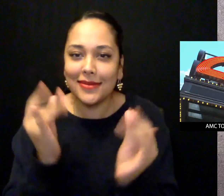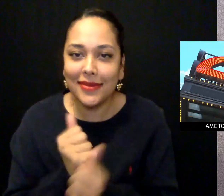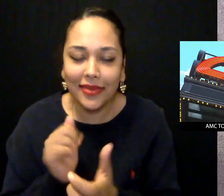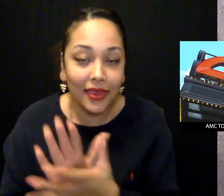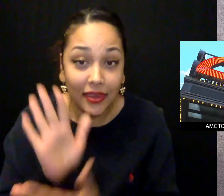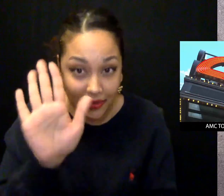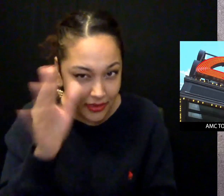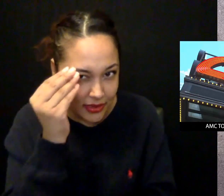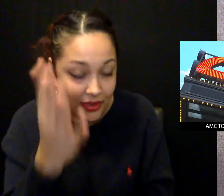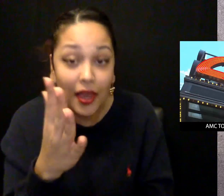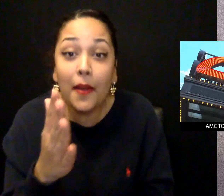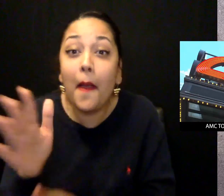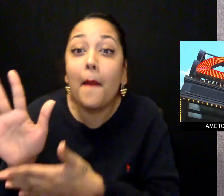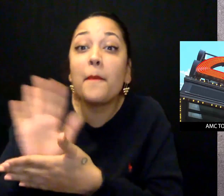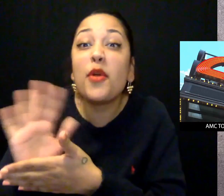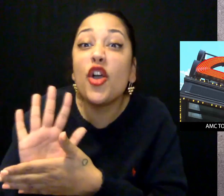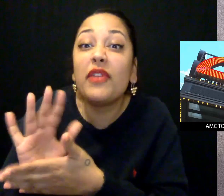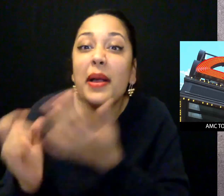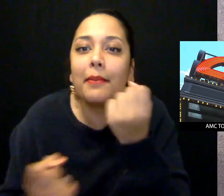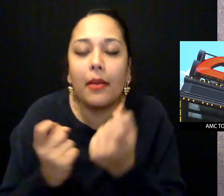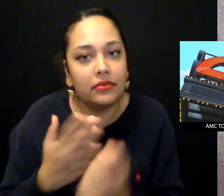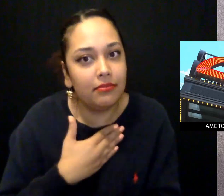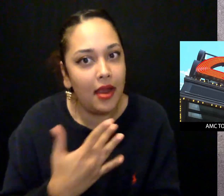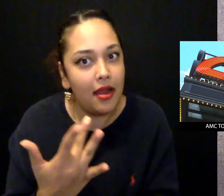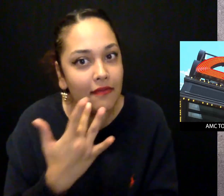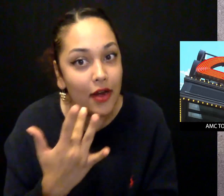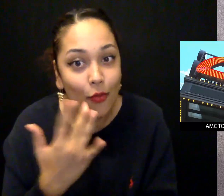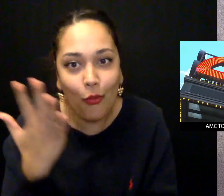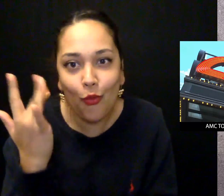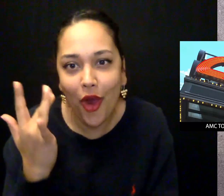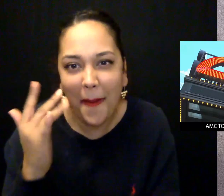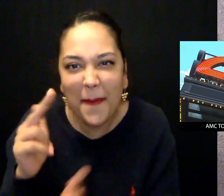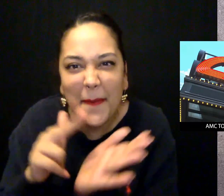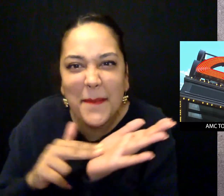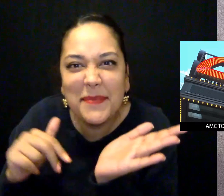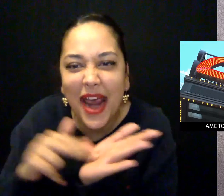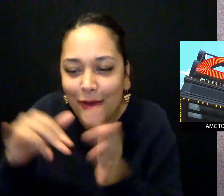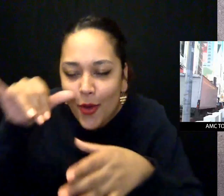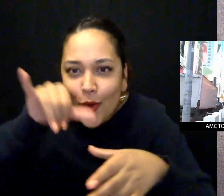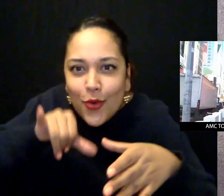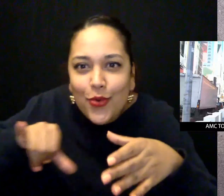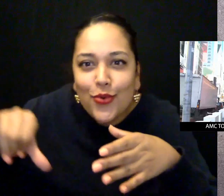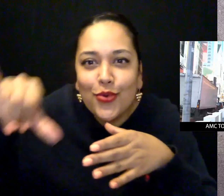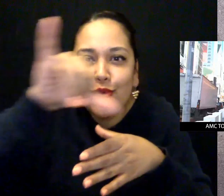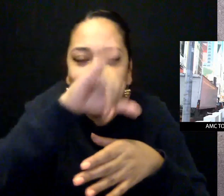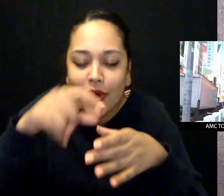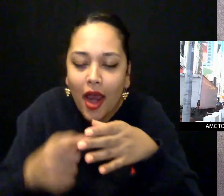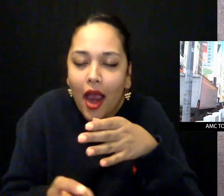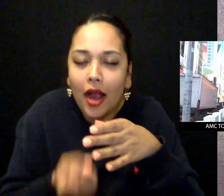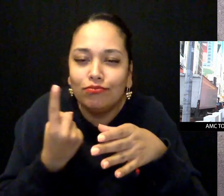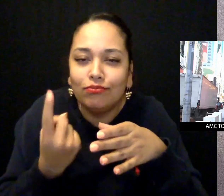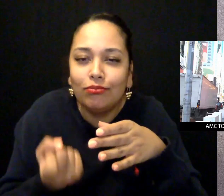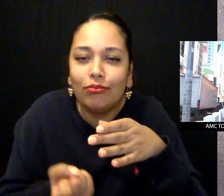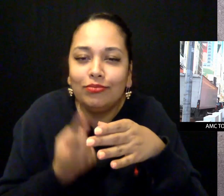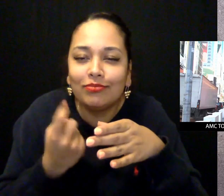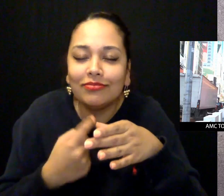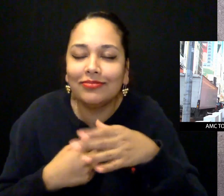yum just want let you know movie popcorn is my favorite because of all of that butter